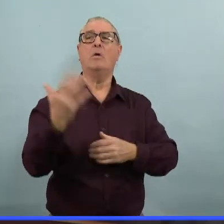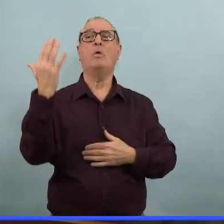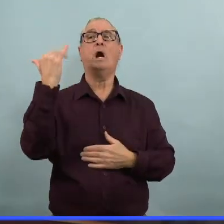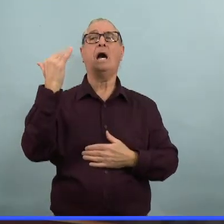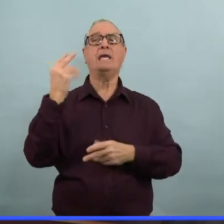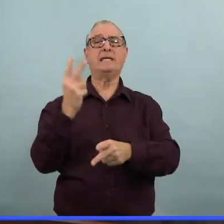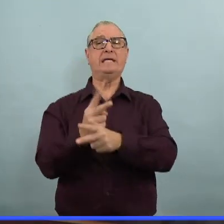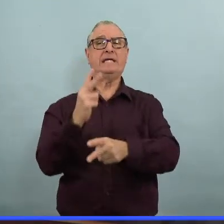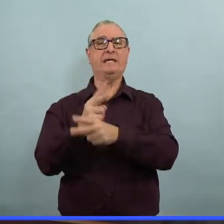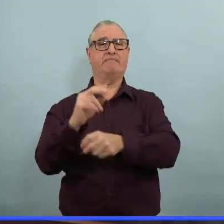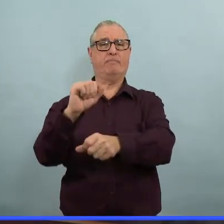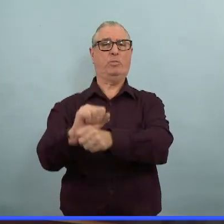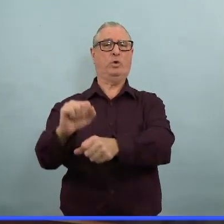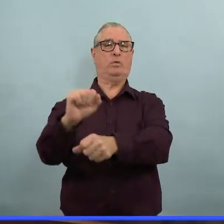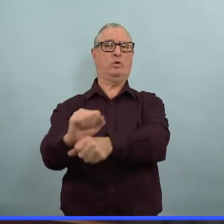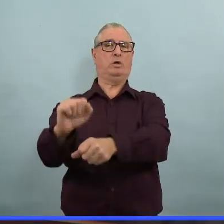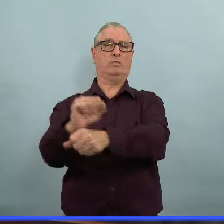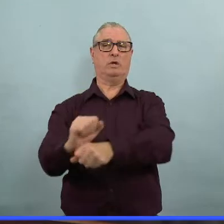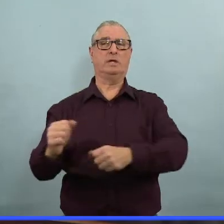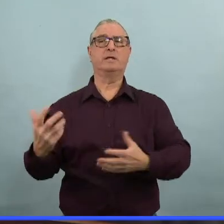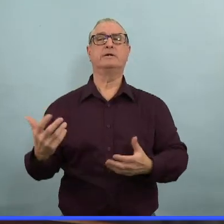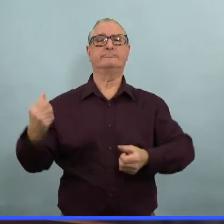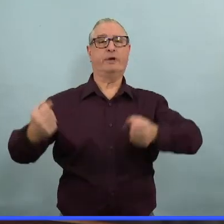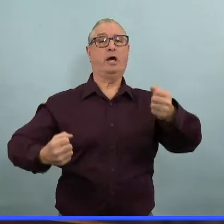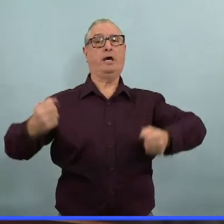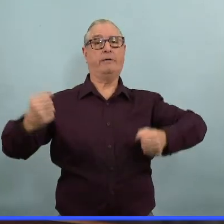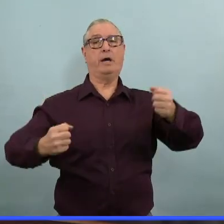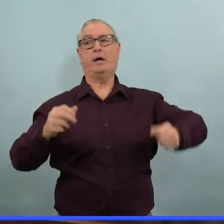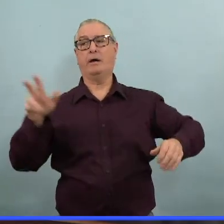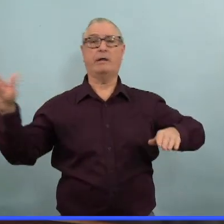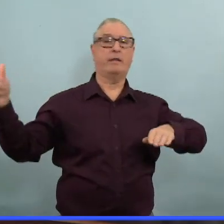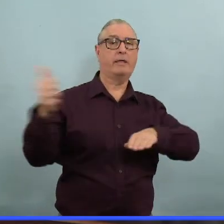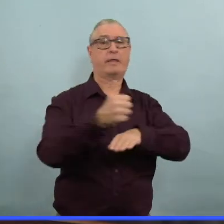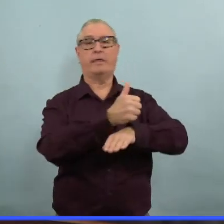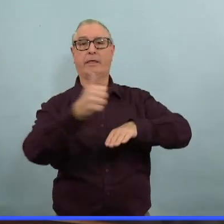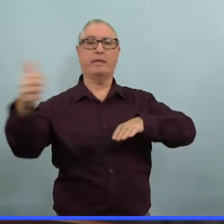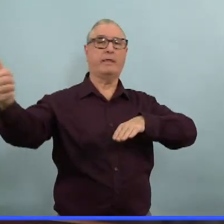and have supplied us with our our food and our clothing to wear and so i think we should thank